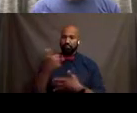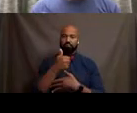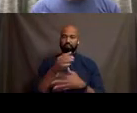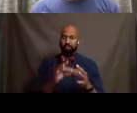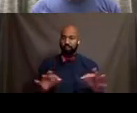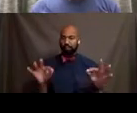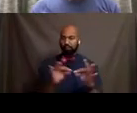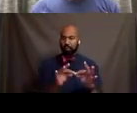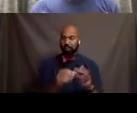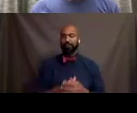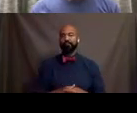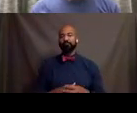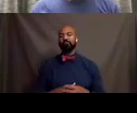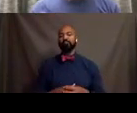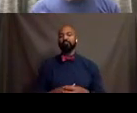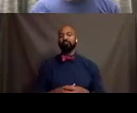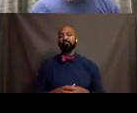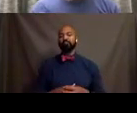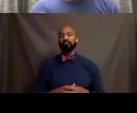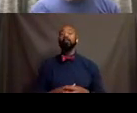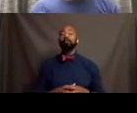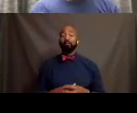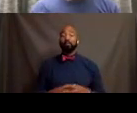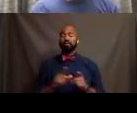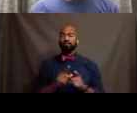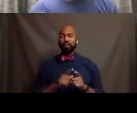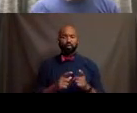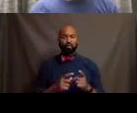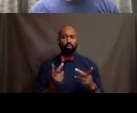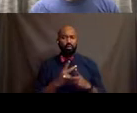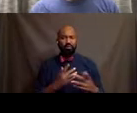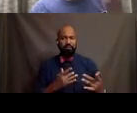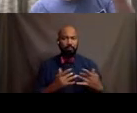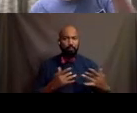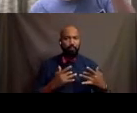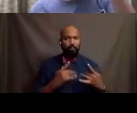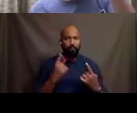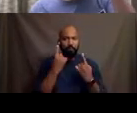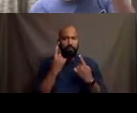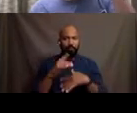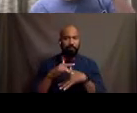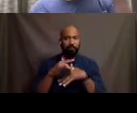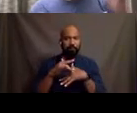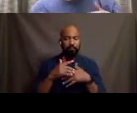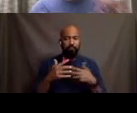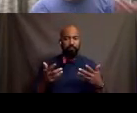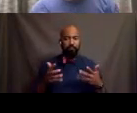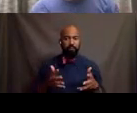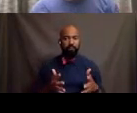So for anyone who is considering hormone therapy, what about the effects of those hormones